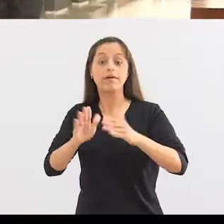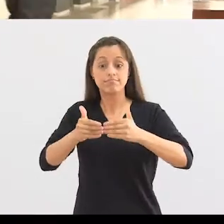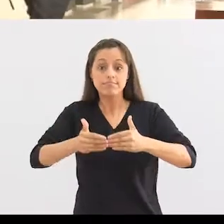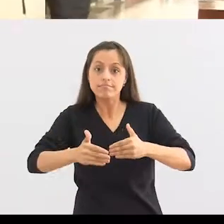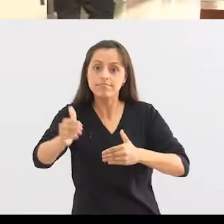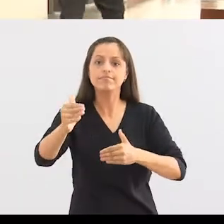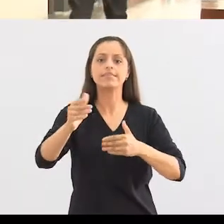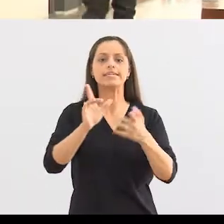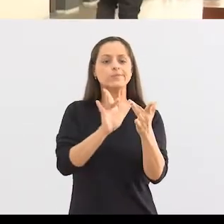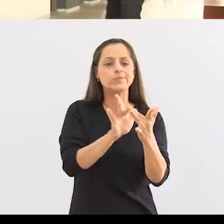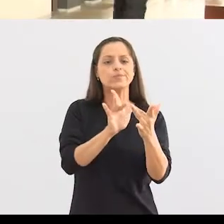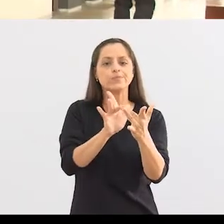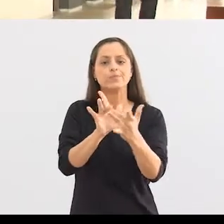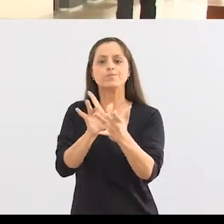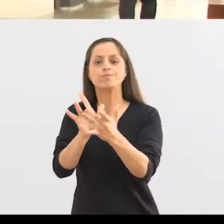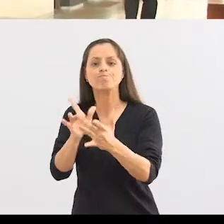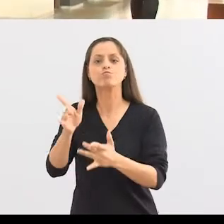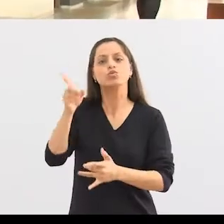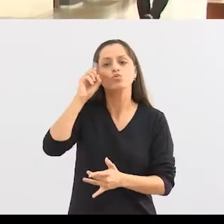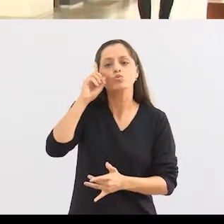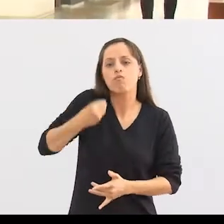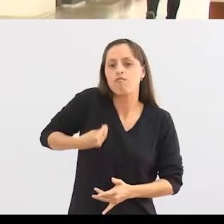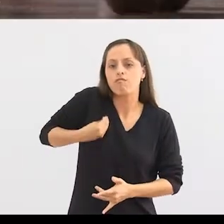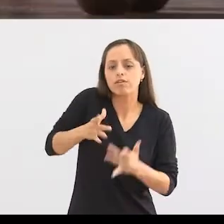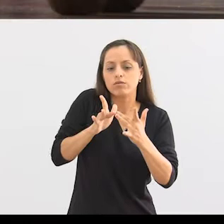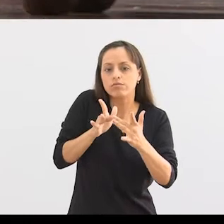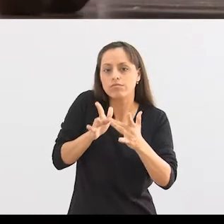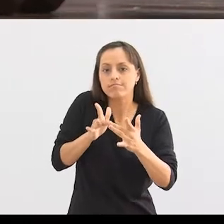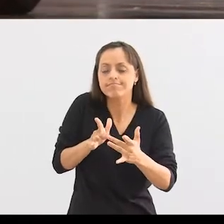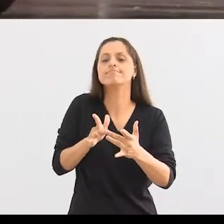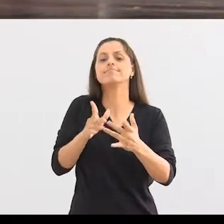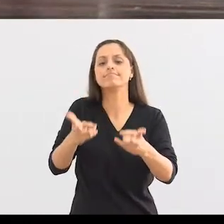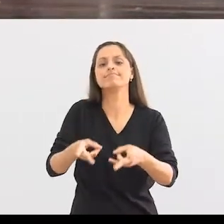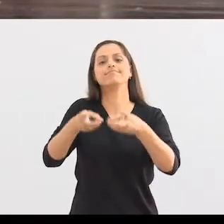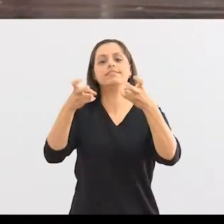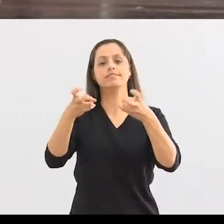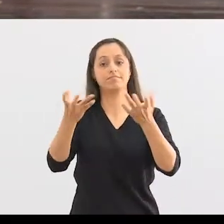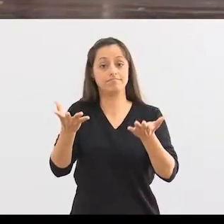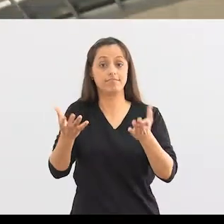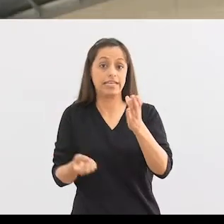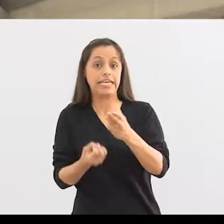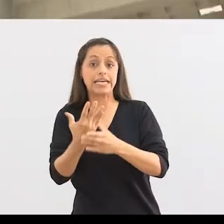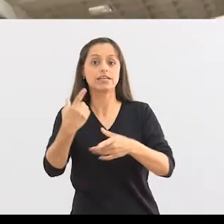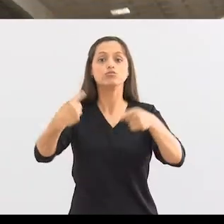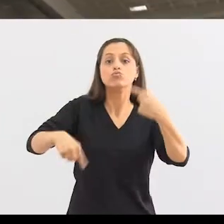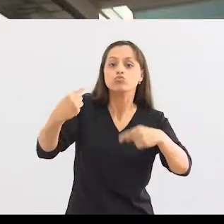The accessibility department is new in the university not new as a department only, but also in terms of political articulation.